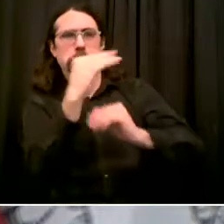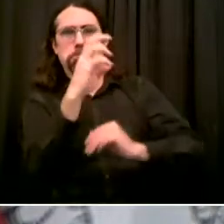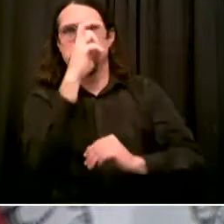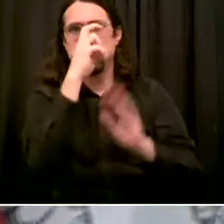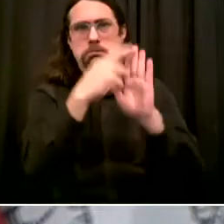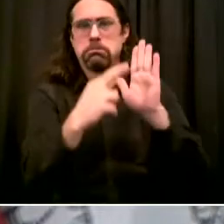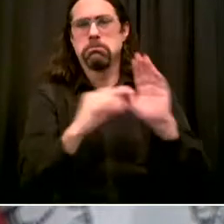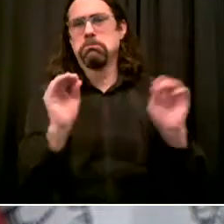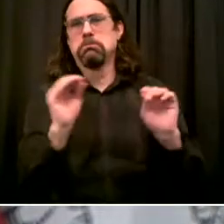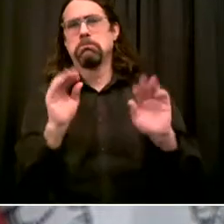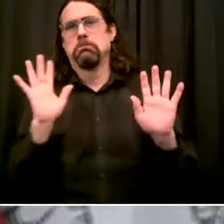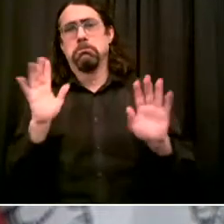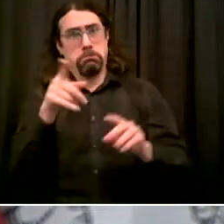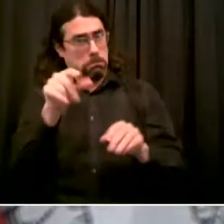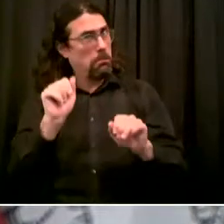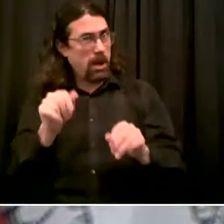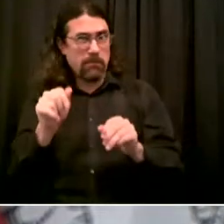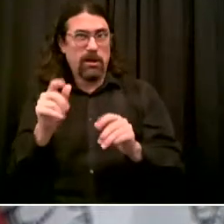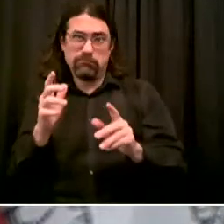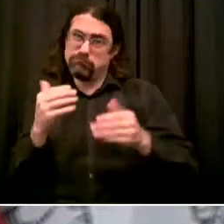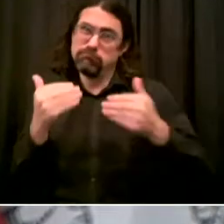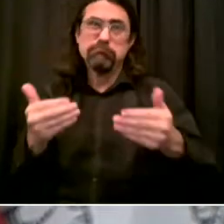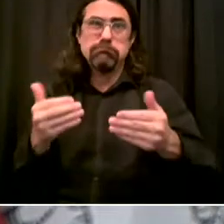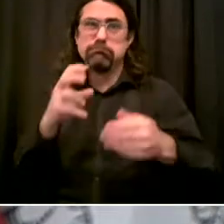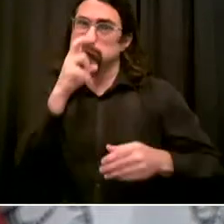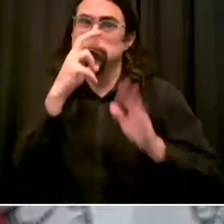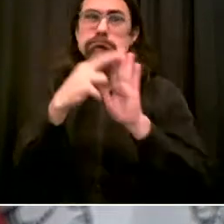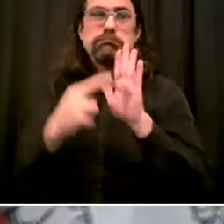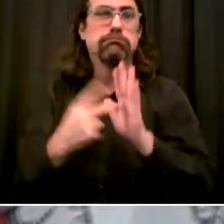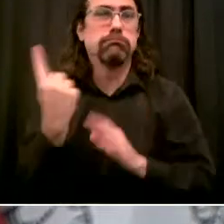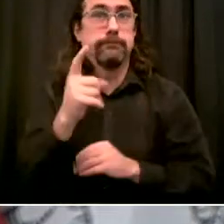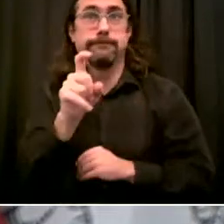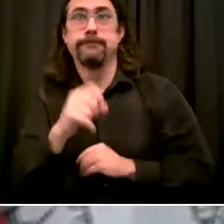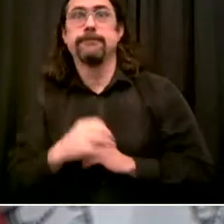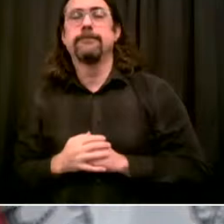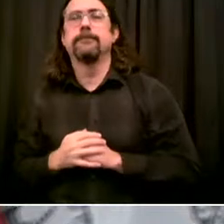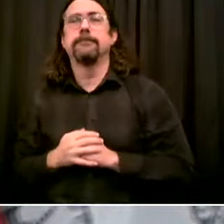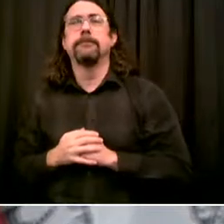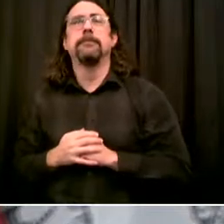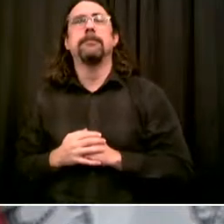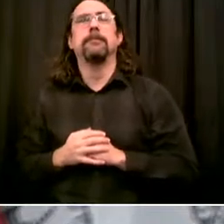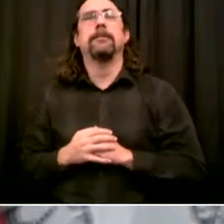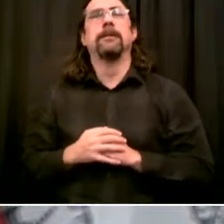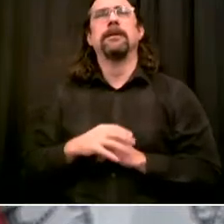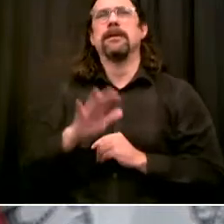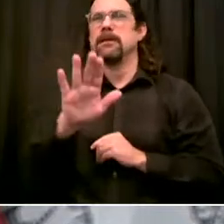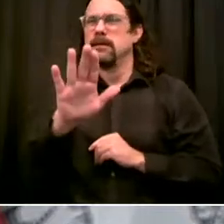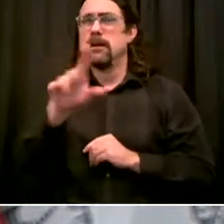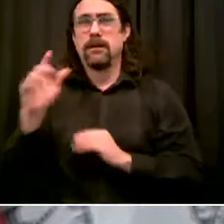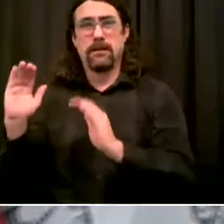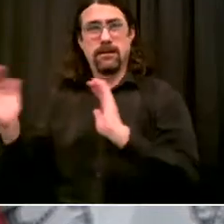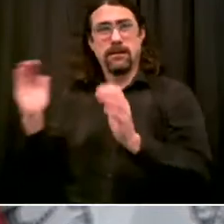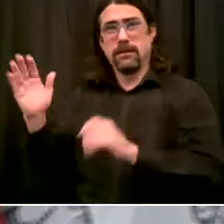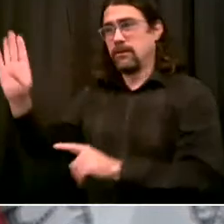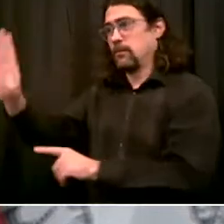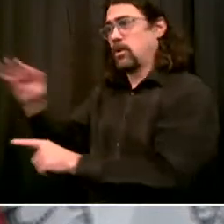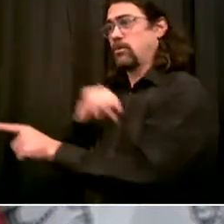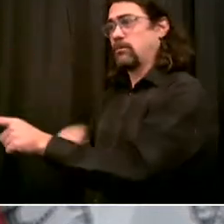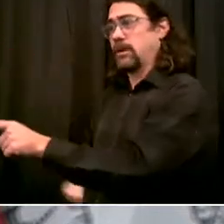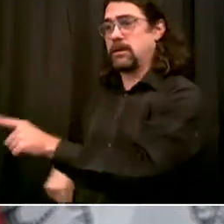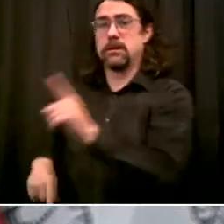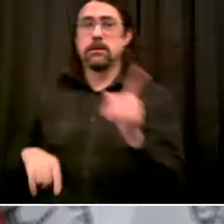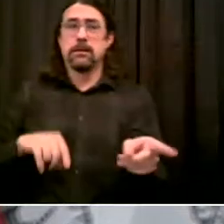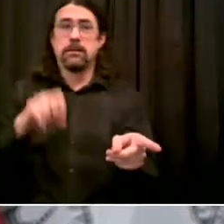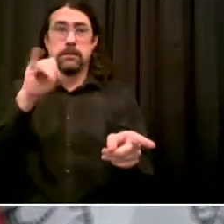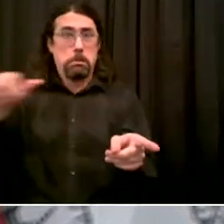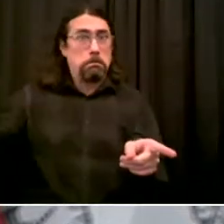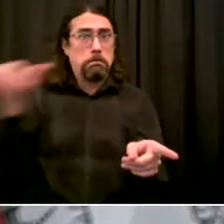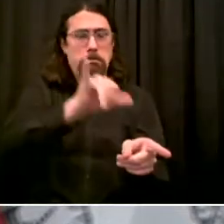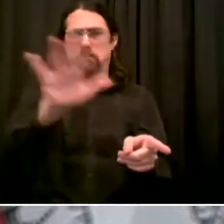ARE AT.